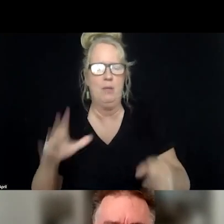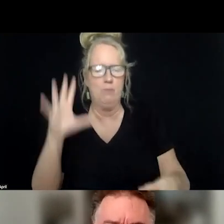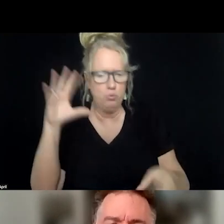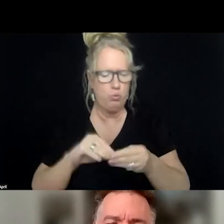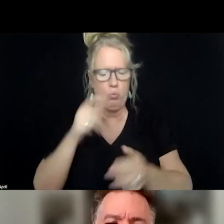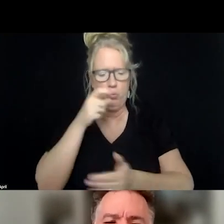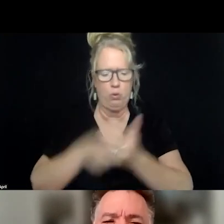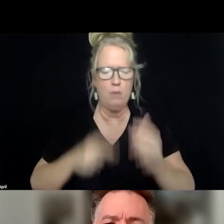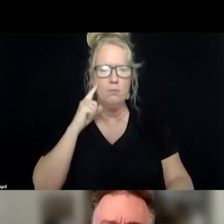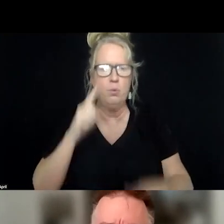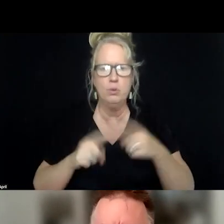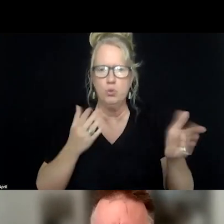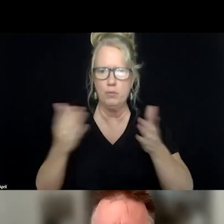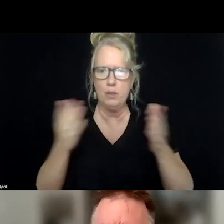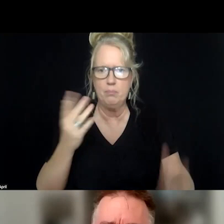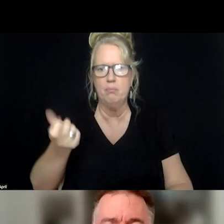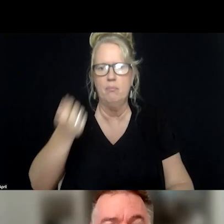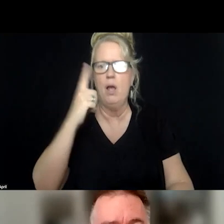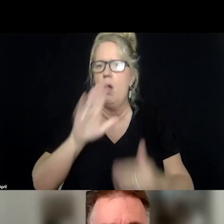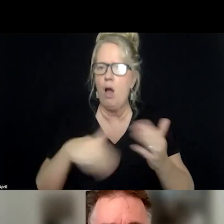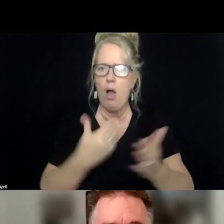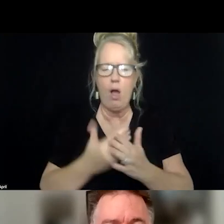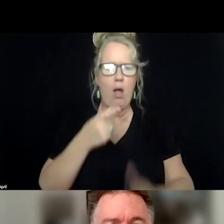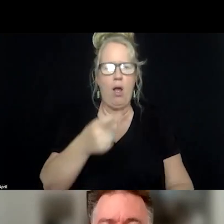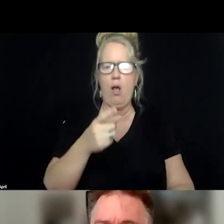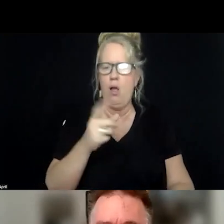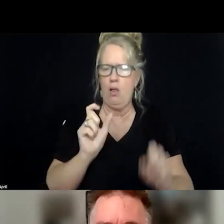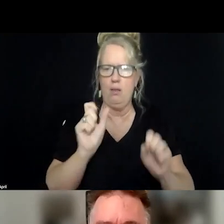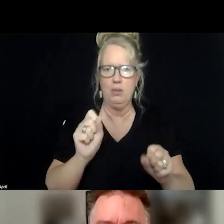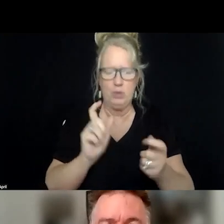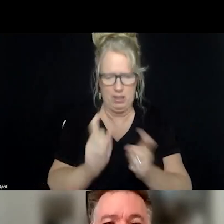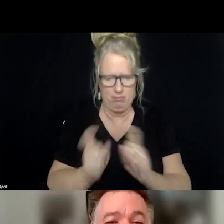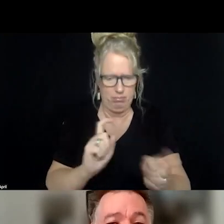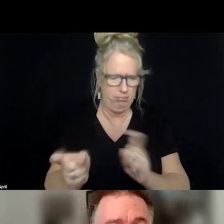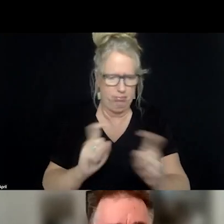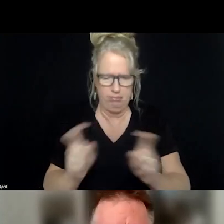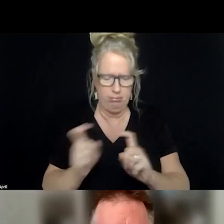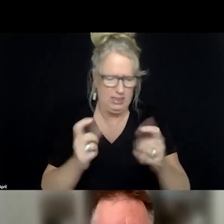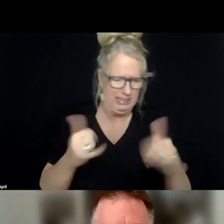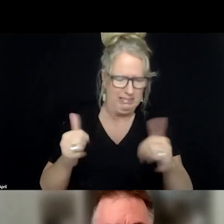WHEN YOU GET IN THERE, YOU CAN GET IN A FUN TIME PLAYING WITH IT